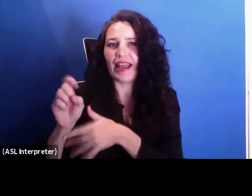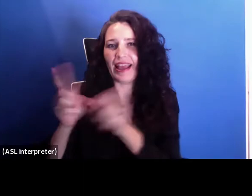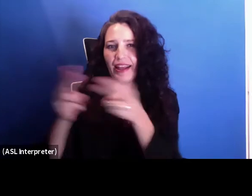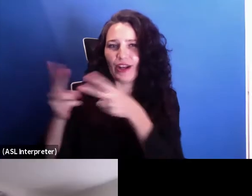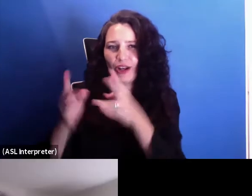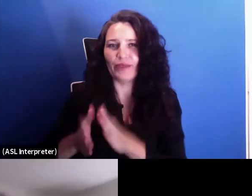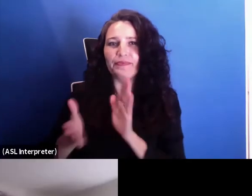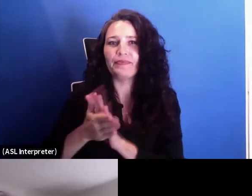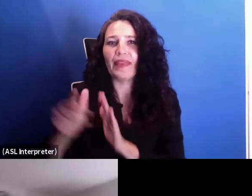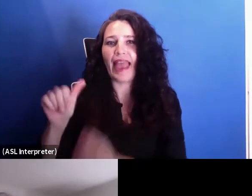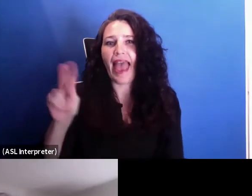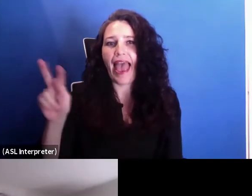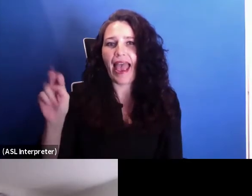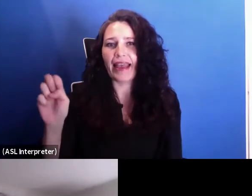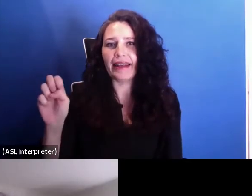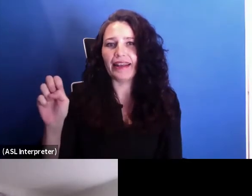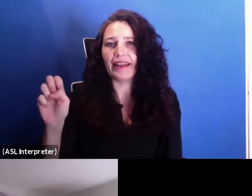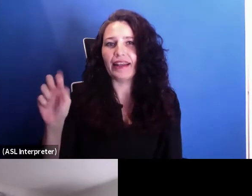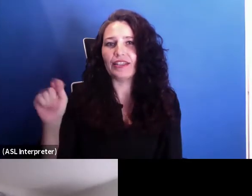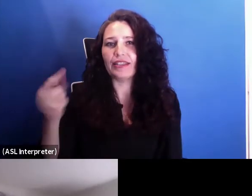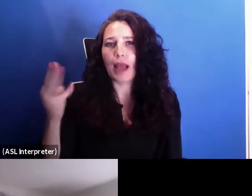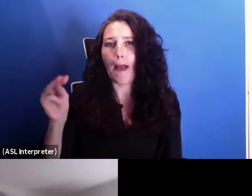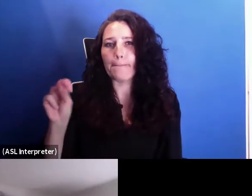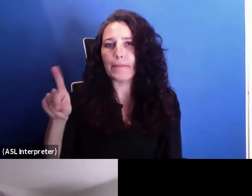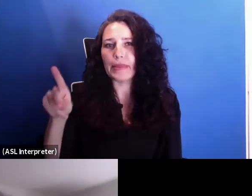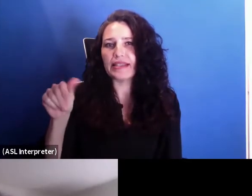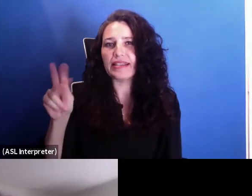Thanks Simon, I do enjoy doing these interviews.